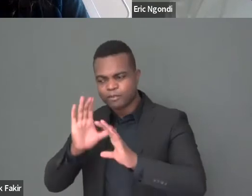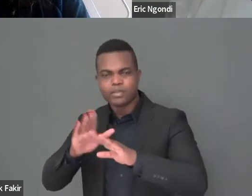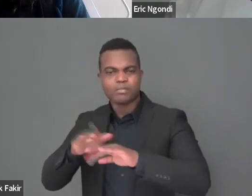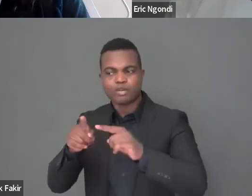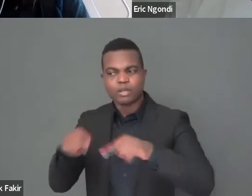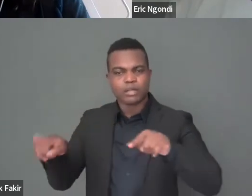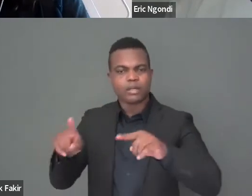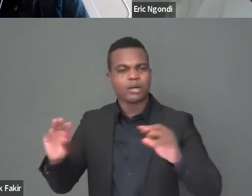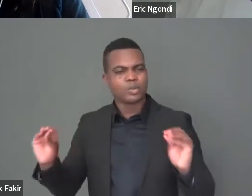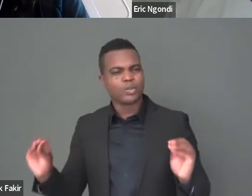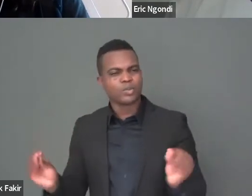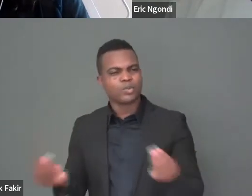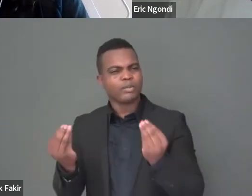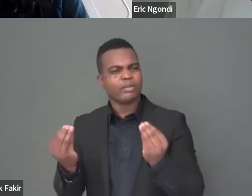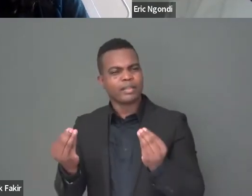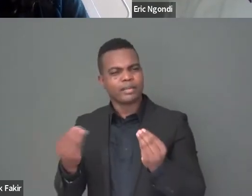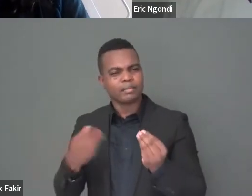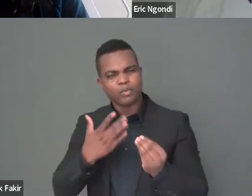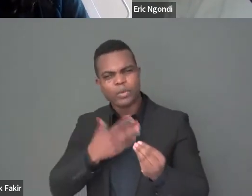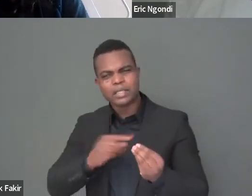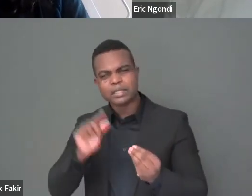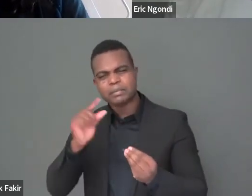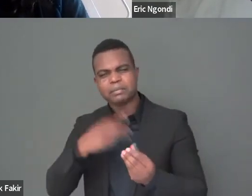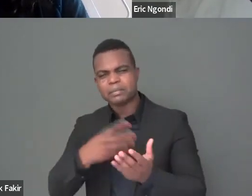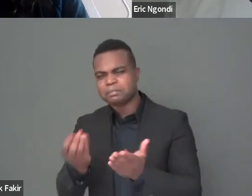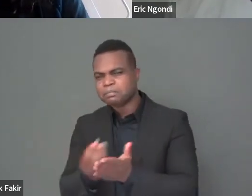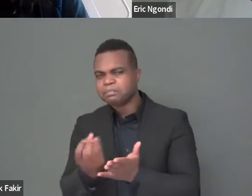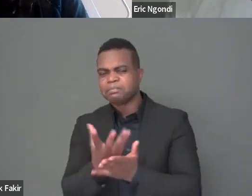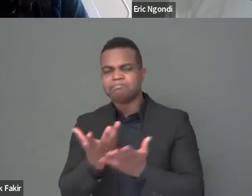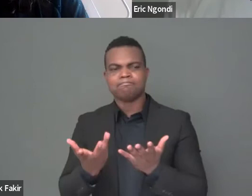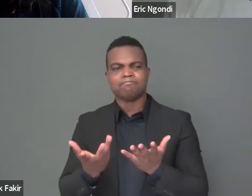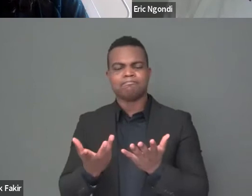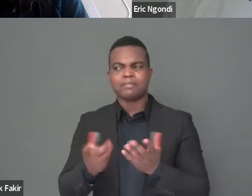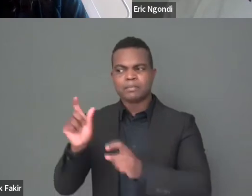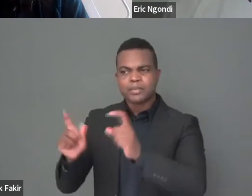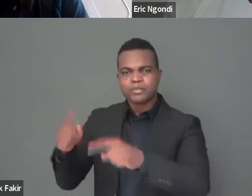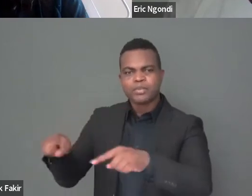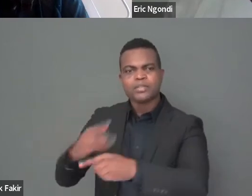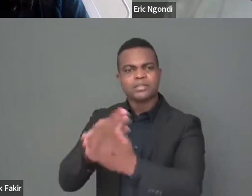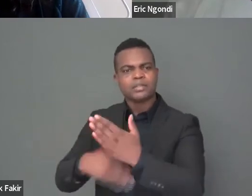Mohammed Ali Loutfy: Thank you very much, our next presenter is Mr Eric and goni in Gandhi.